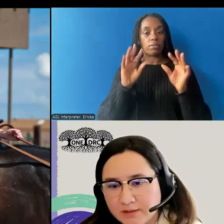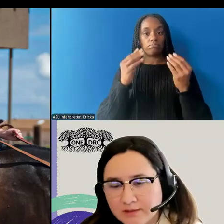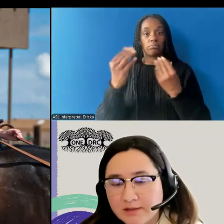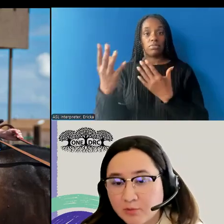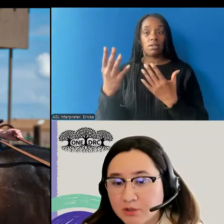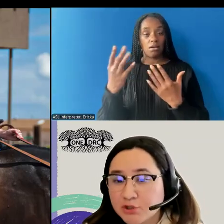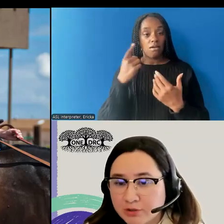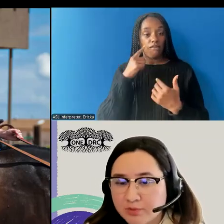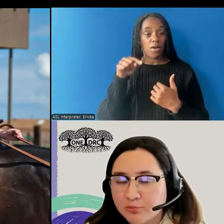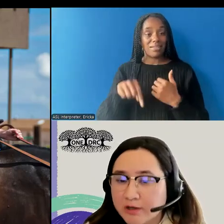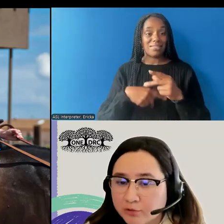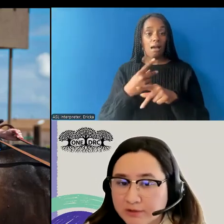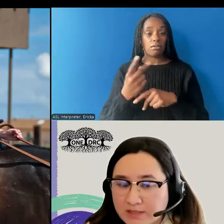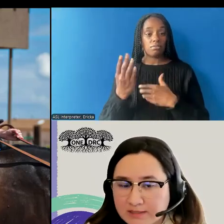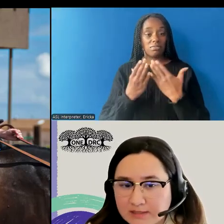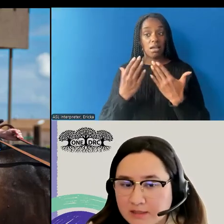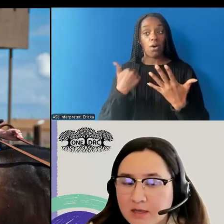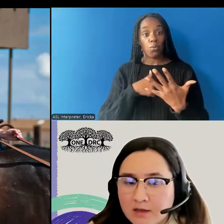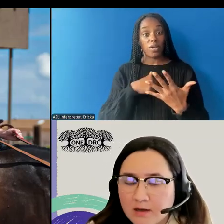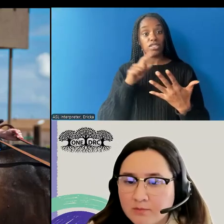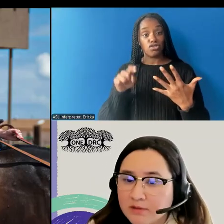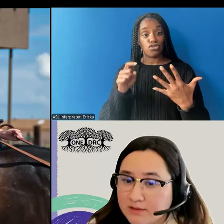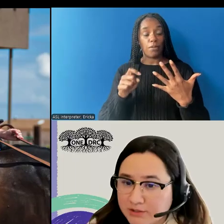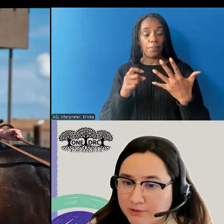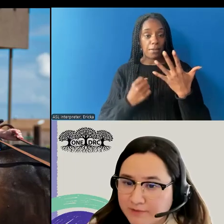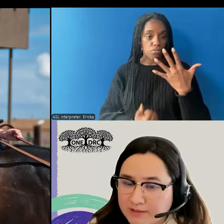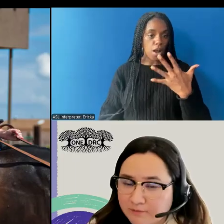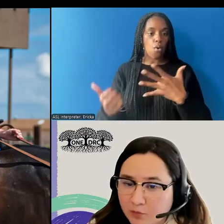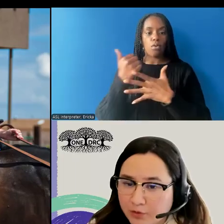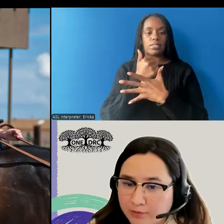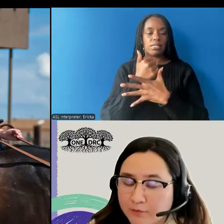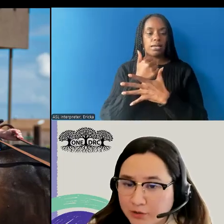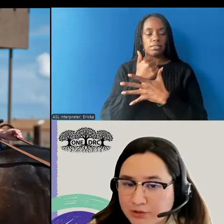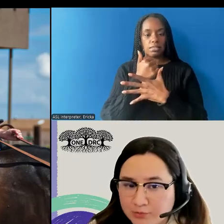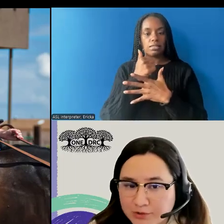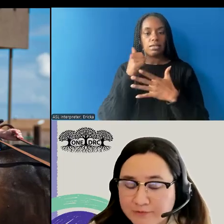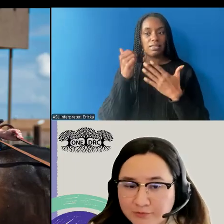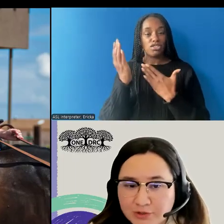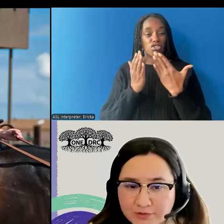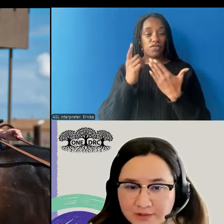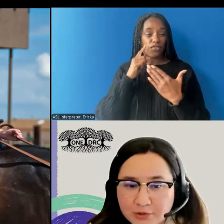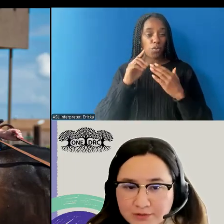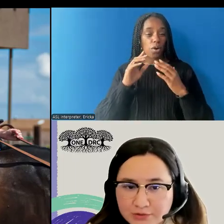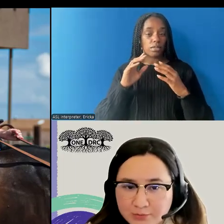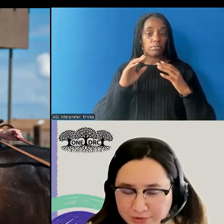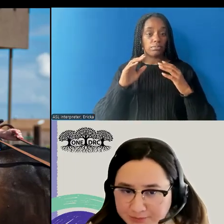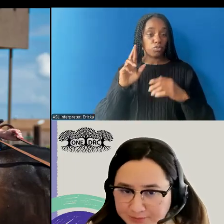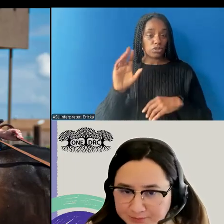And that we should be prioritizing, this service for, for consumers, for regional center consumers.